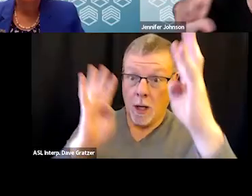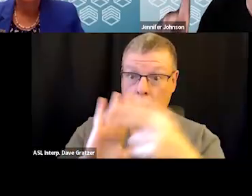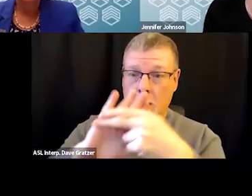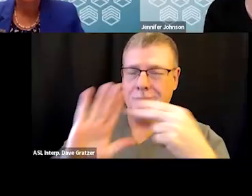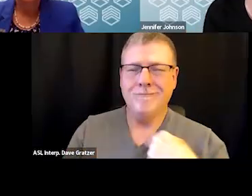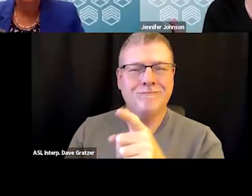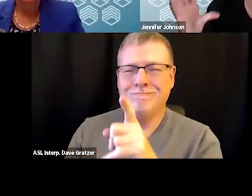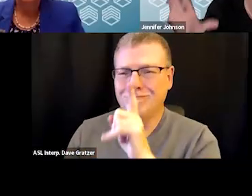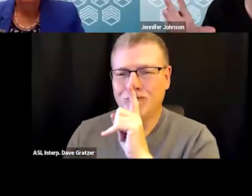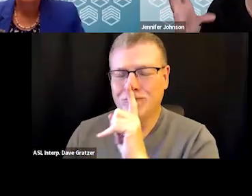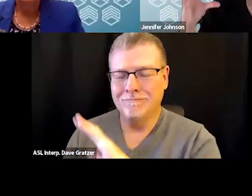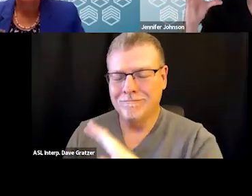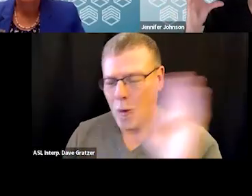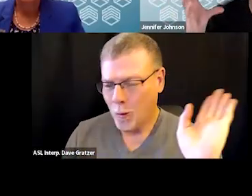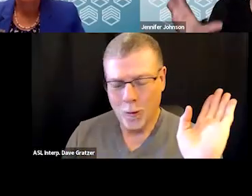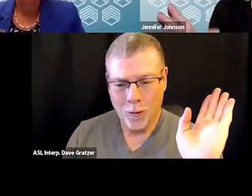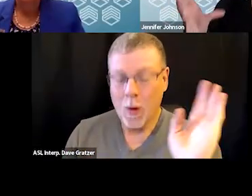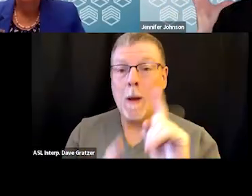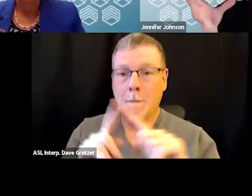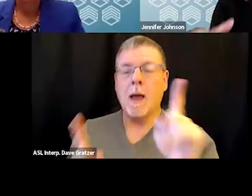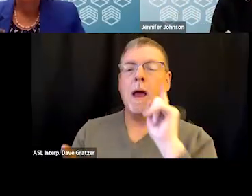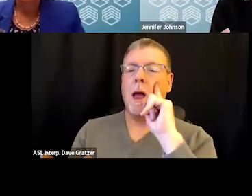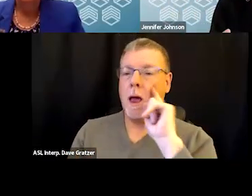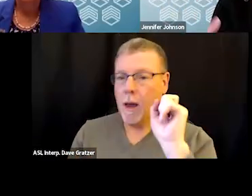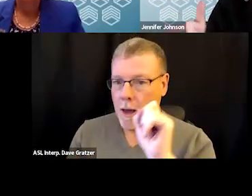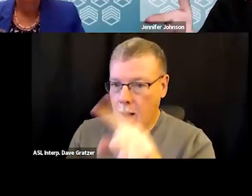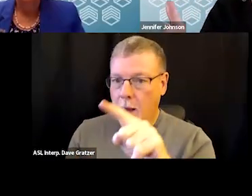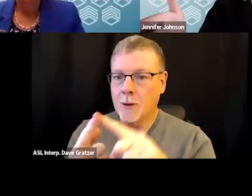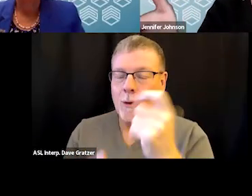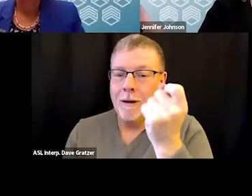but what I'm telling you is these things are clues to understanding who is in